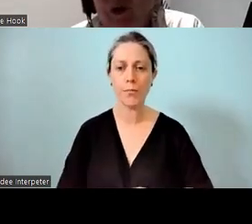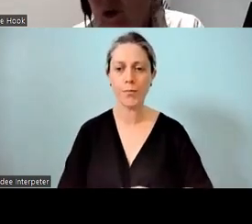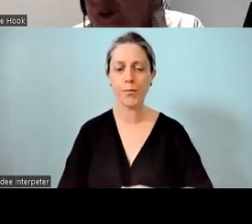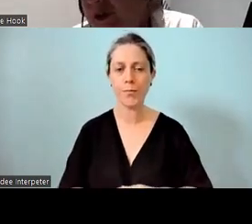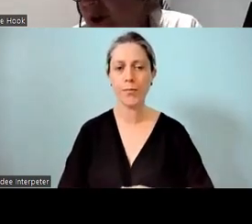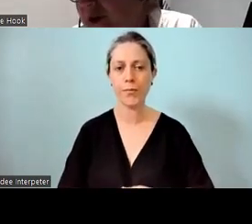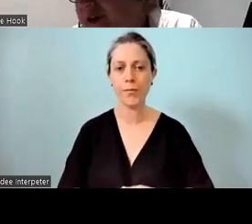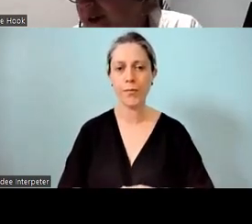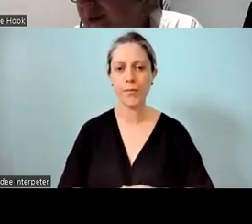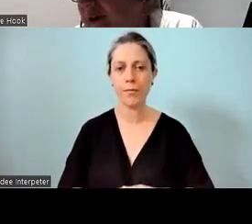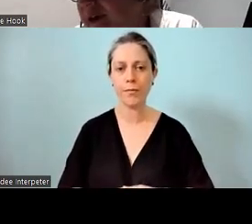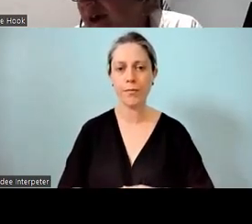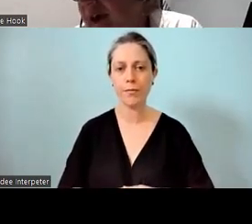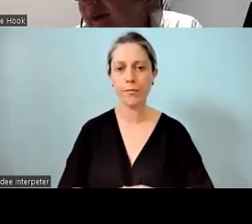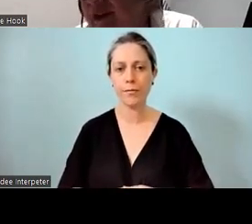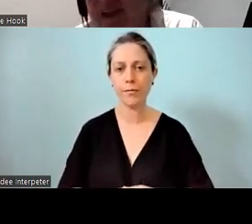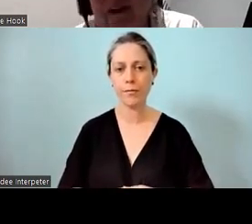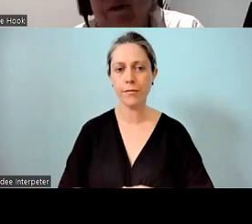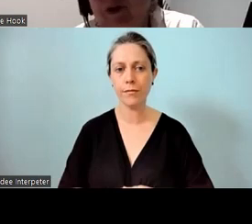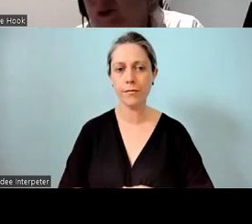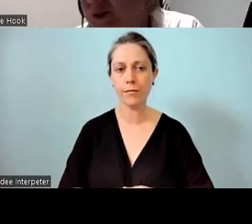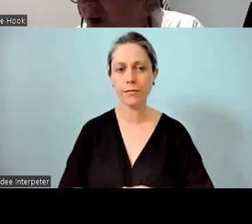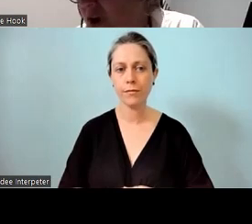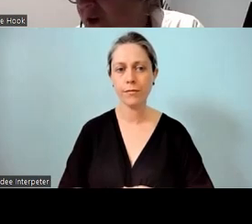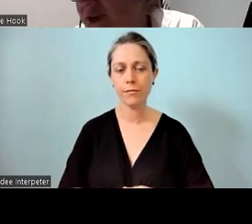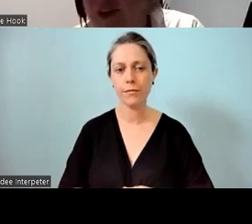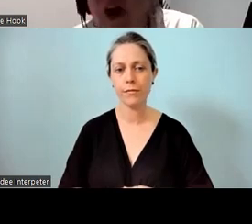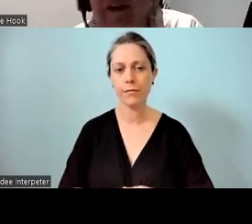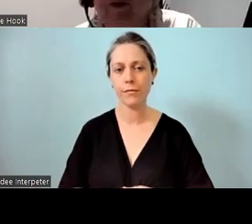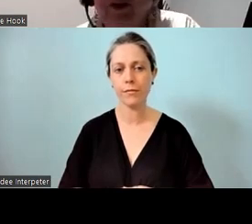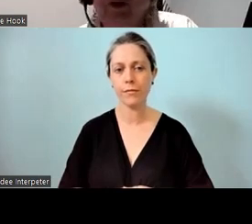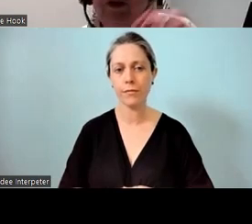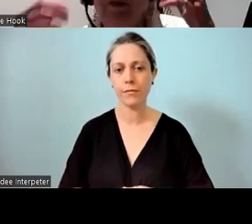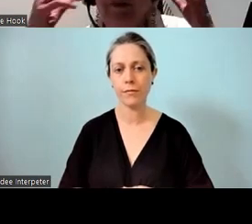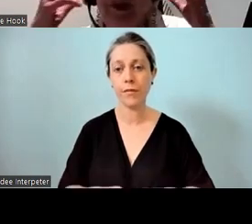You'll also notice that there is a particular focus on designing for inclusion.